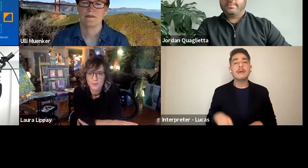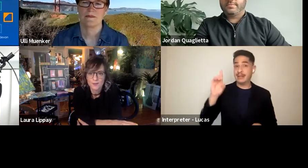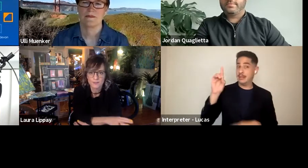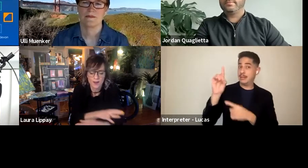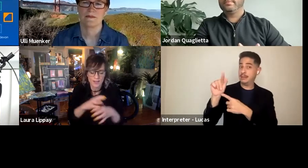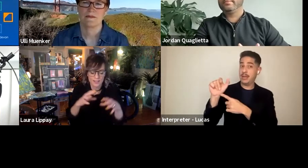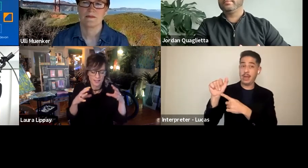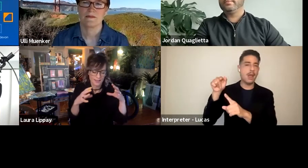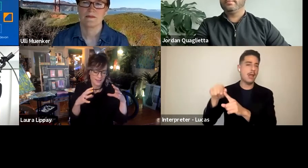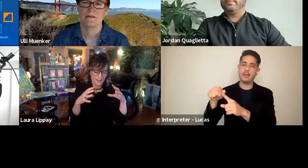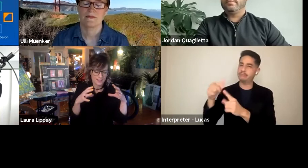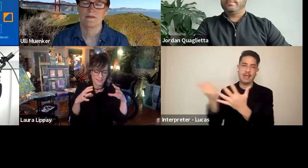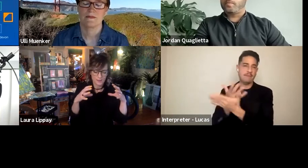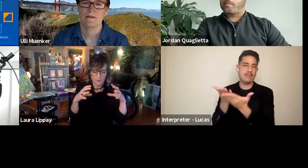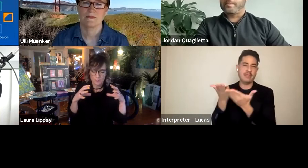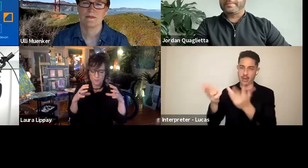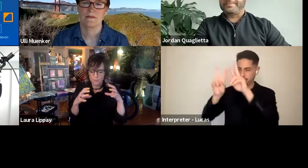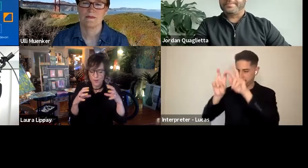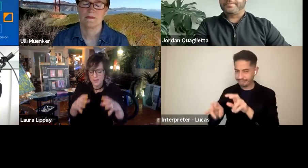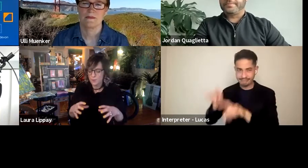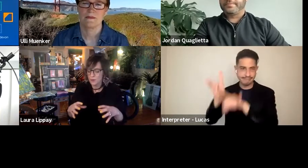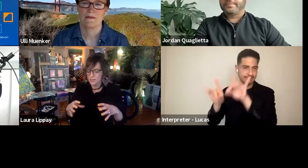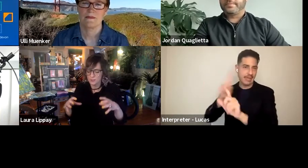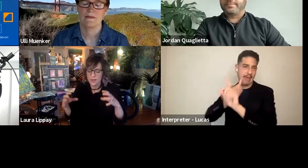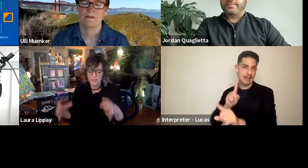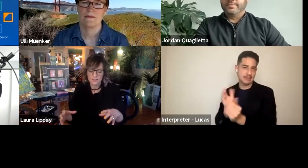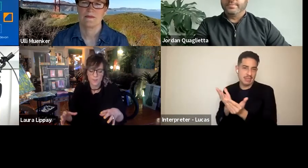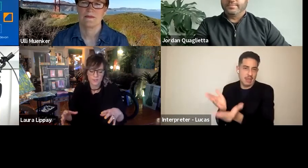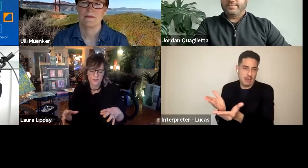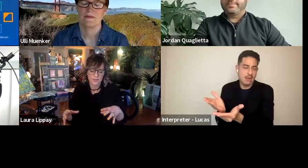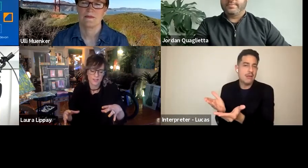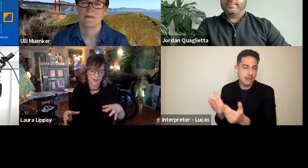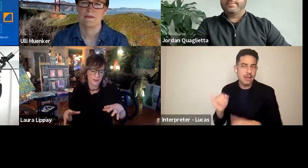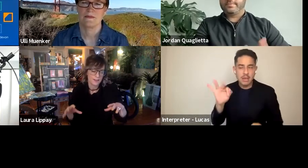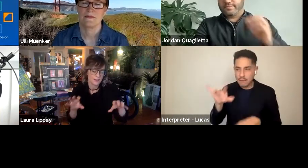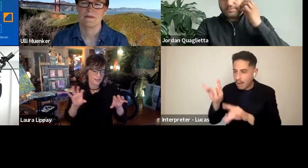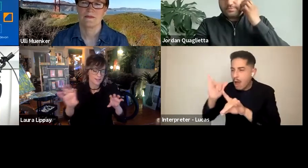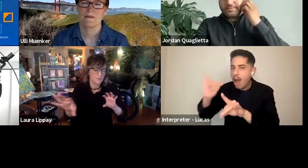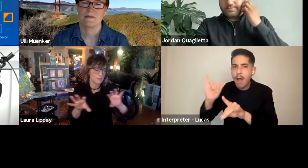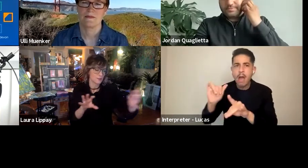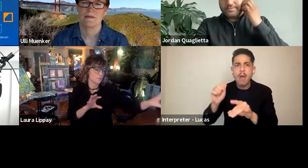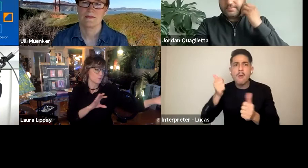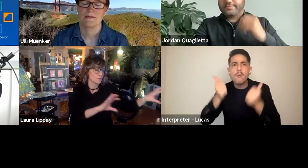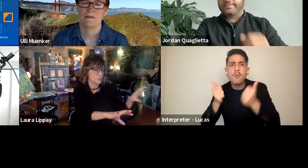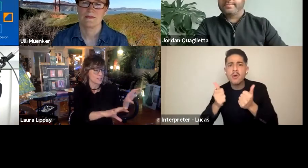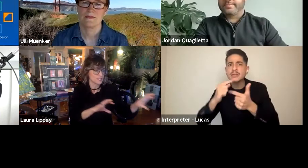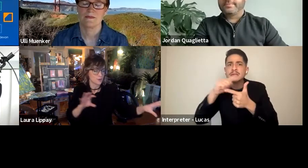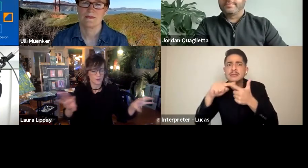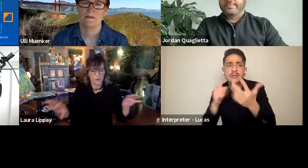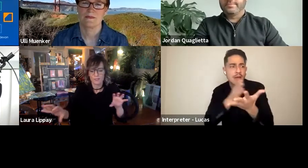So when you can find the pin points, the areas of opportunity there that can give you some places where to look.